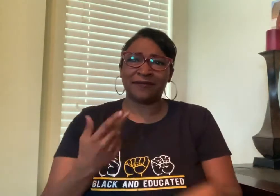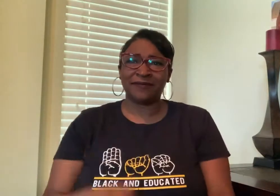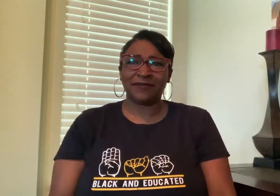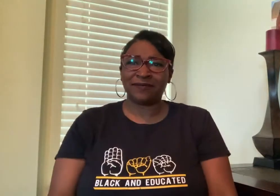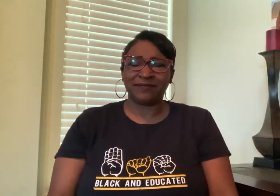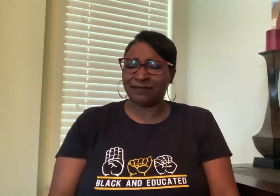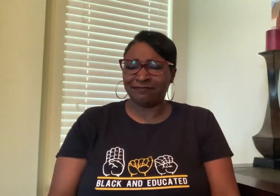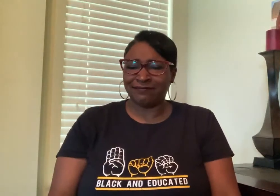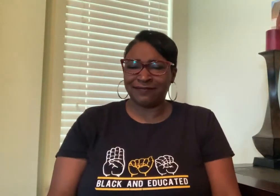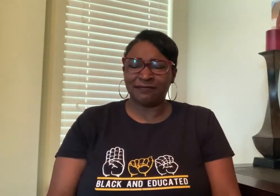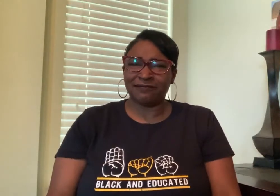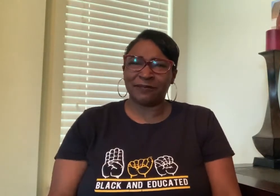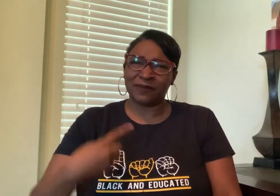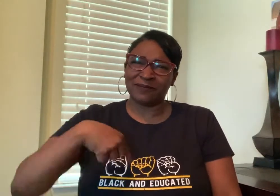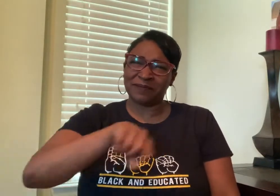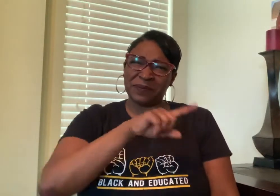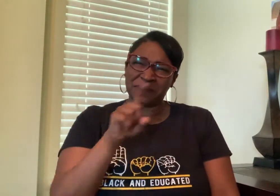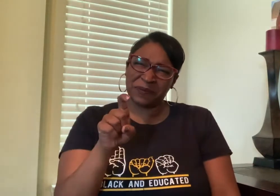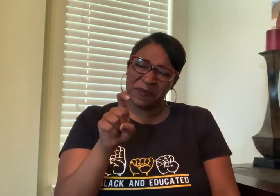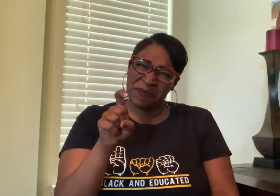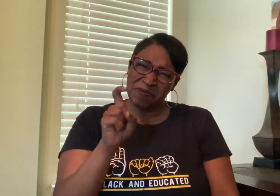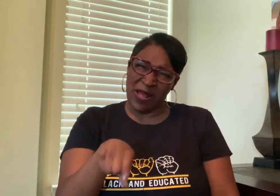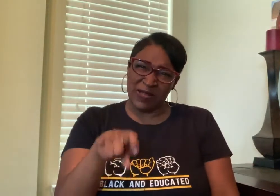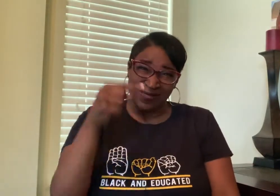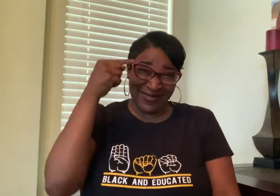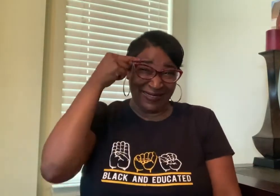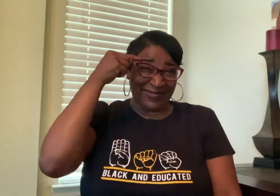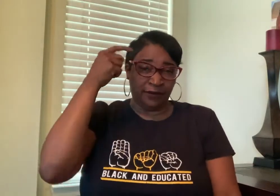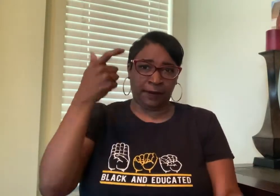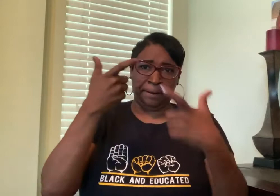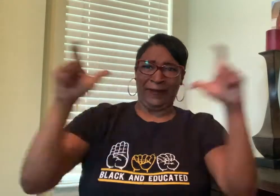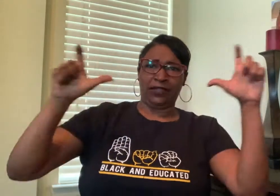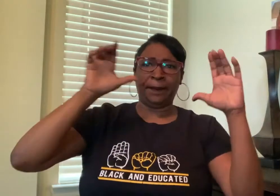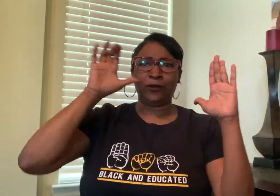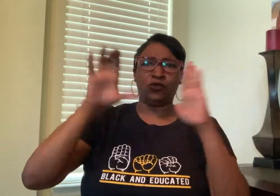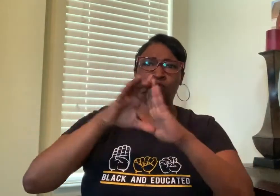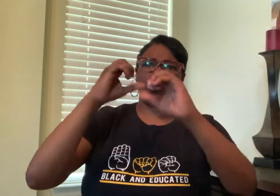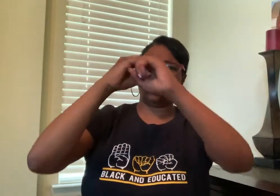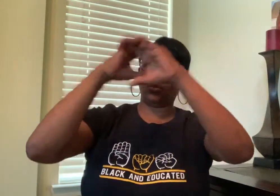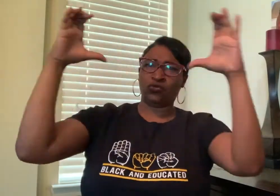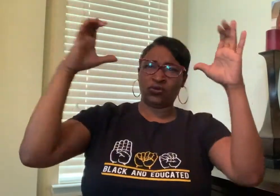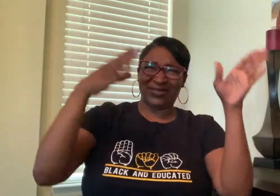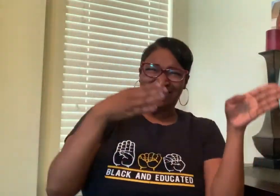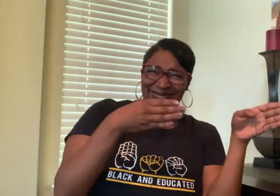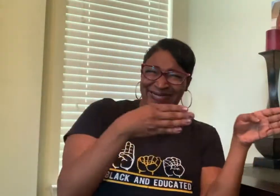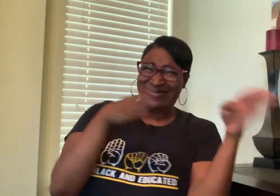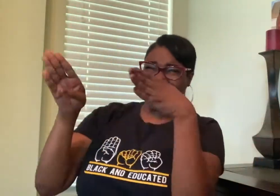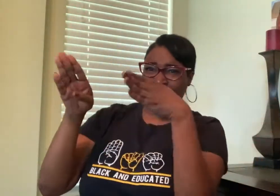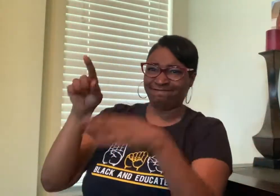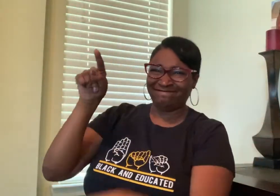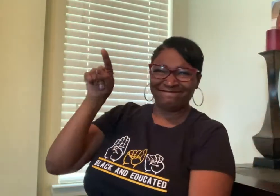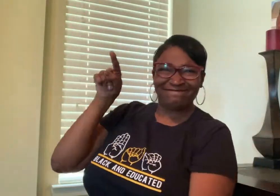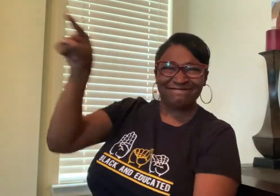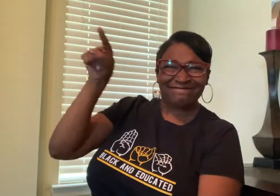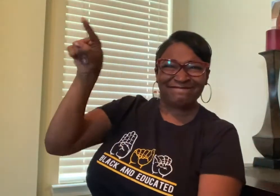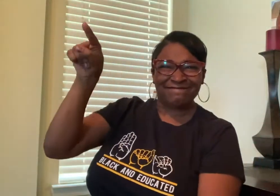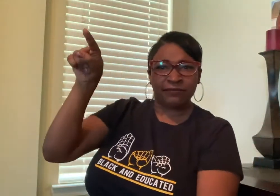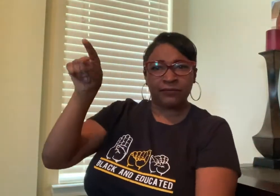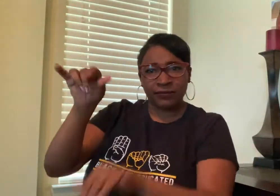They just don’t know. It is imperative that we think on a more global scale and shift our focus to the actual target